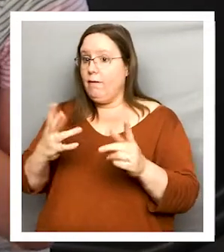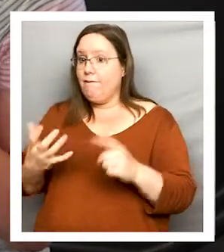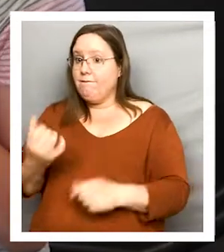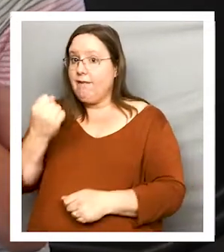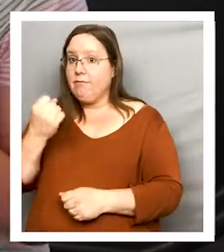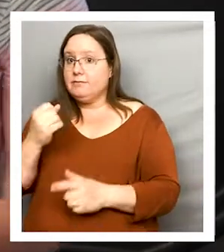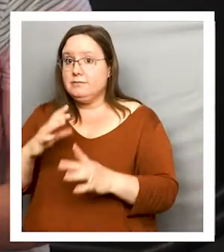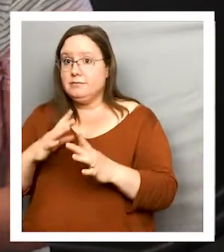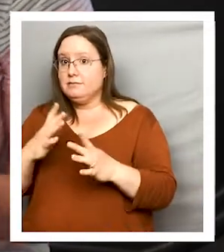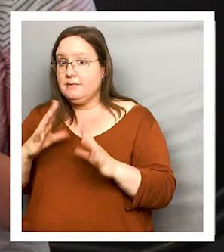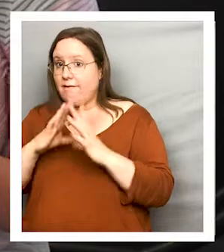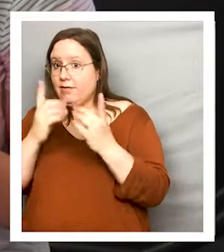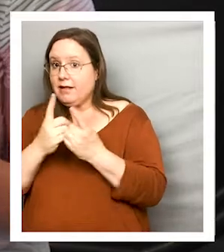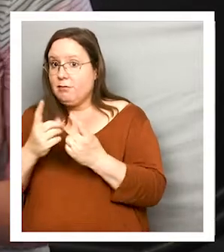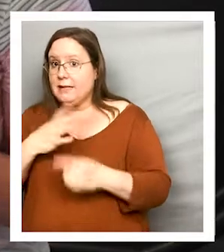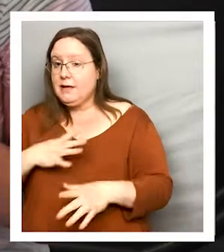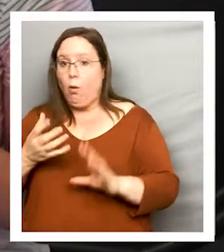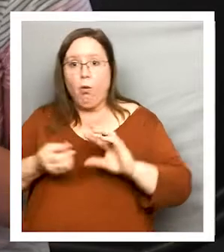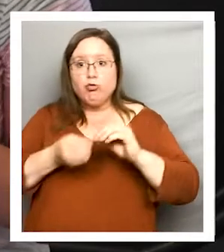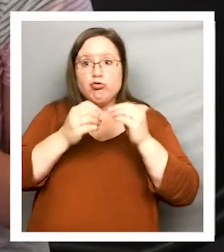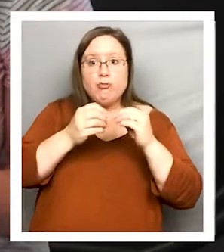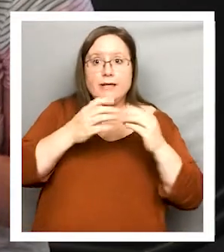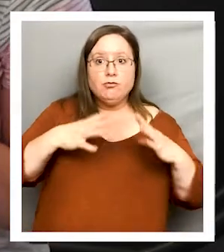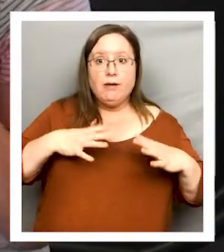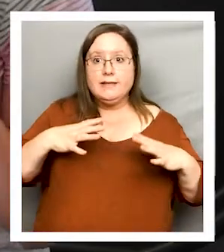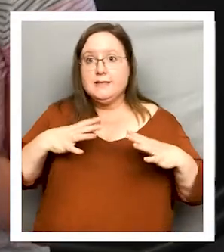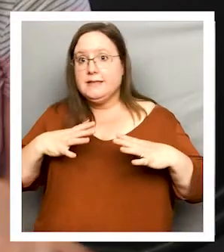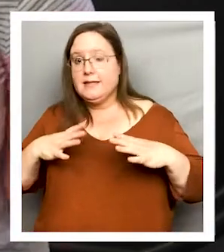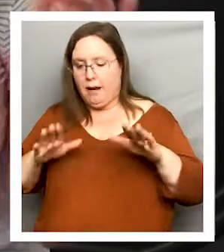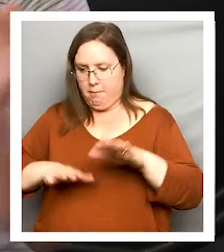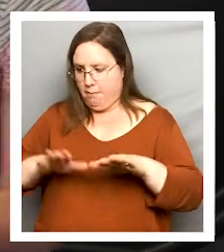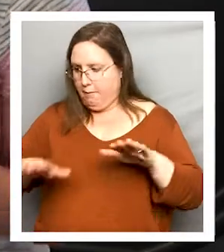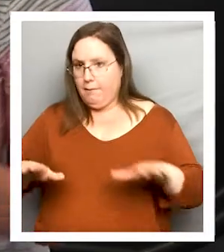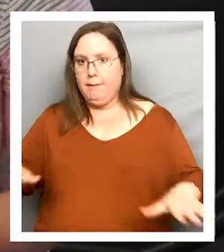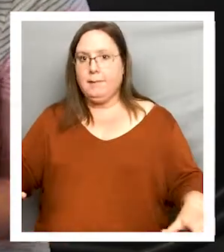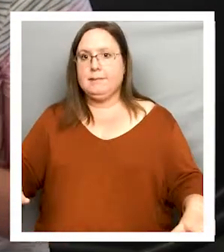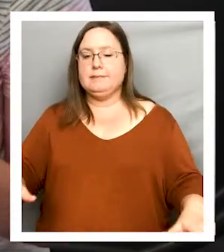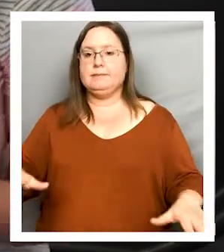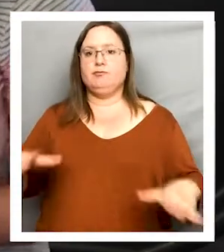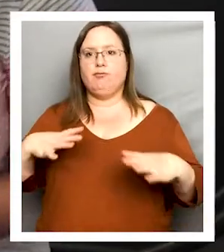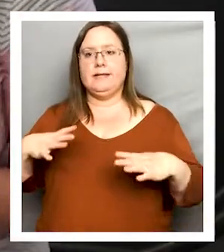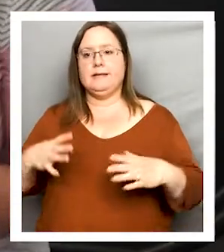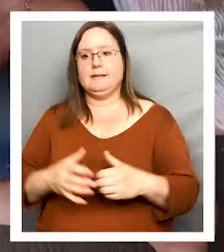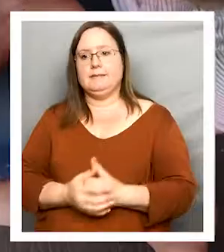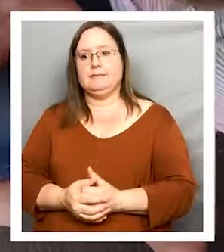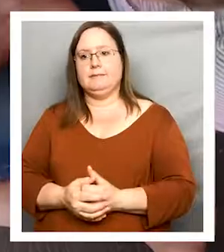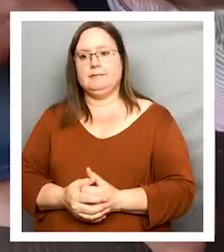ready to go we are now going to construct the sensory tray together